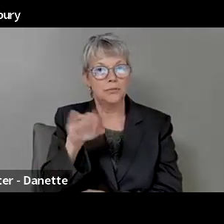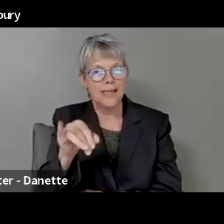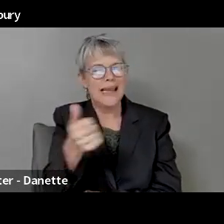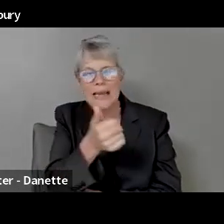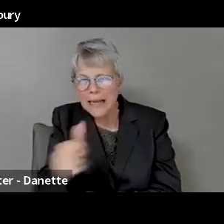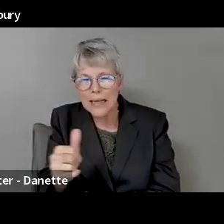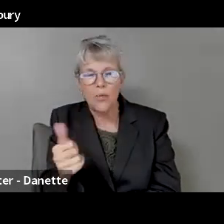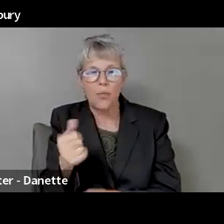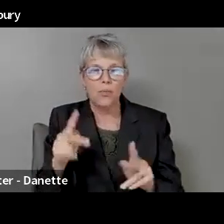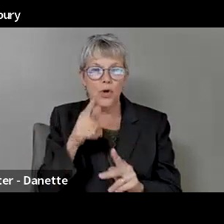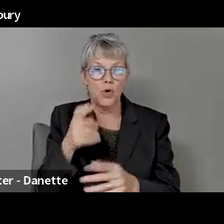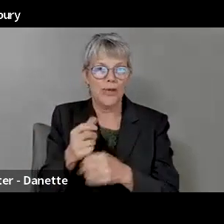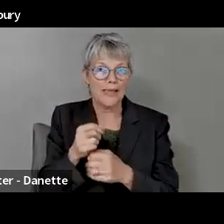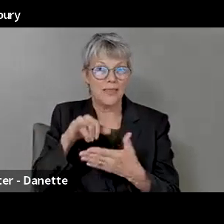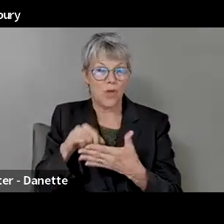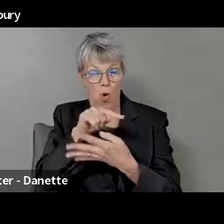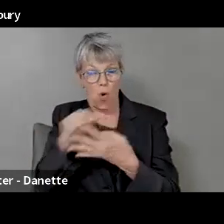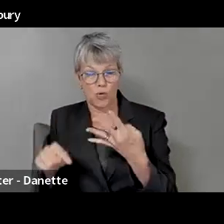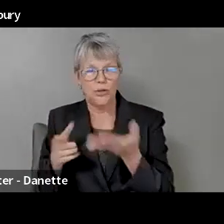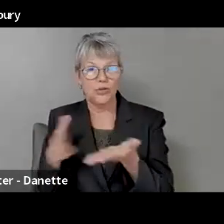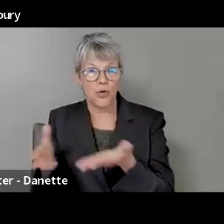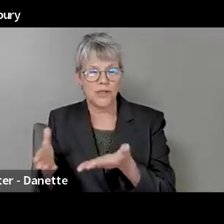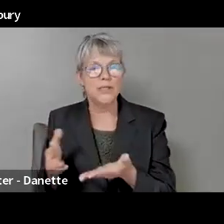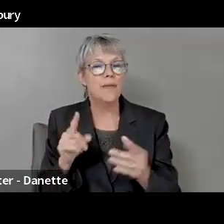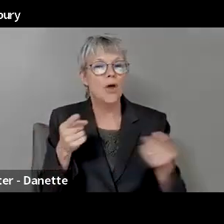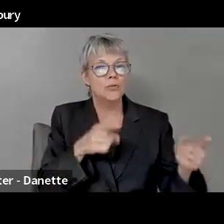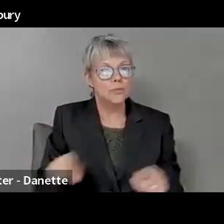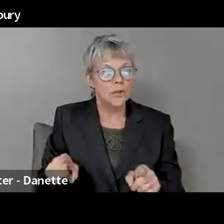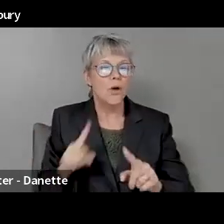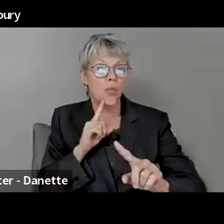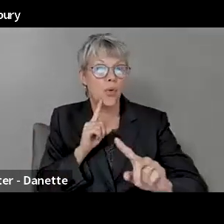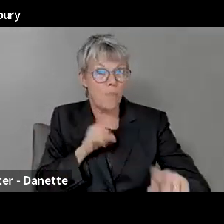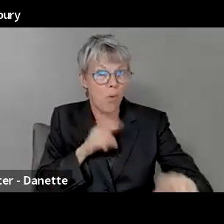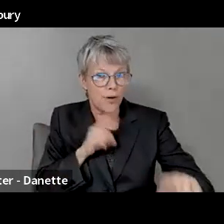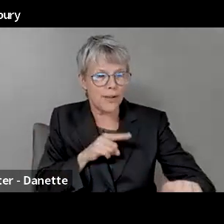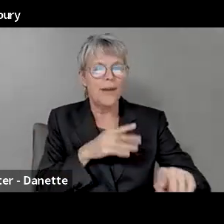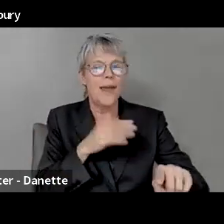Jennifer Meade (she/her): that all those incidents are recorded and addressed in a timely manner,